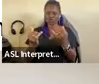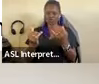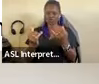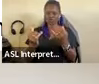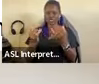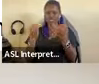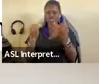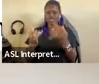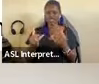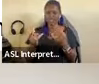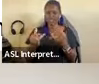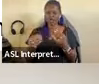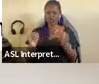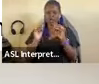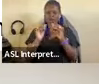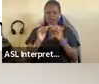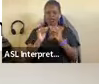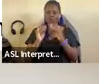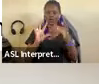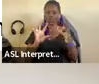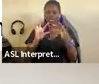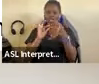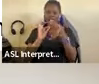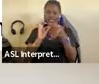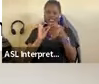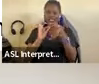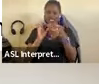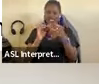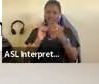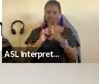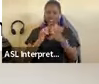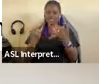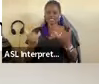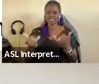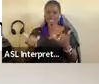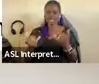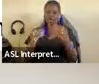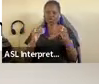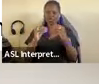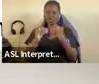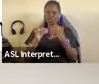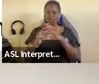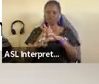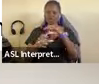more connected and tied to components of the community, and that will